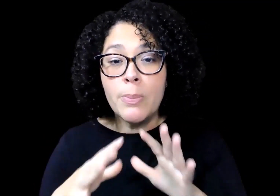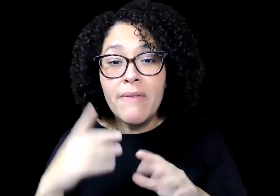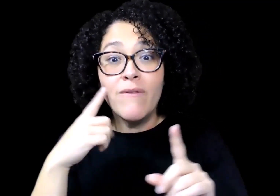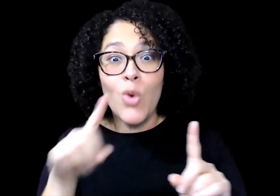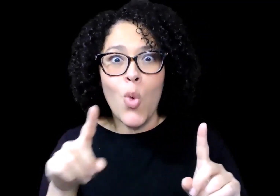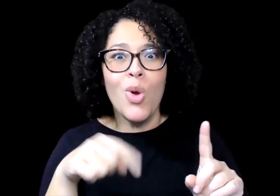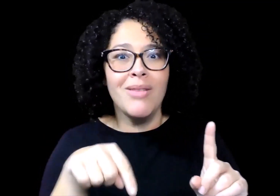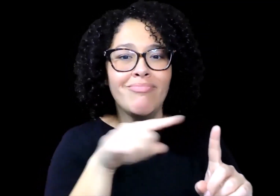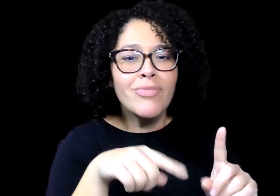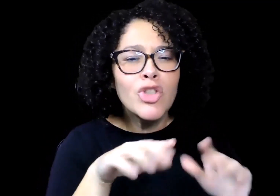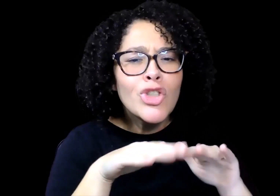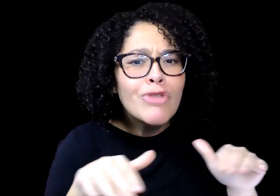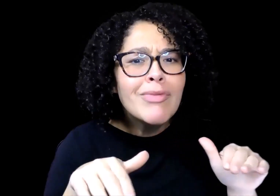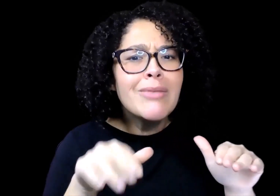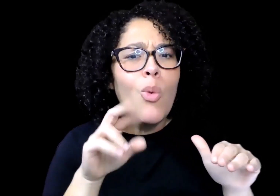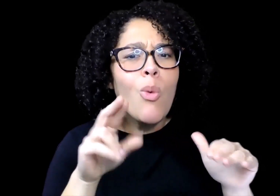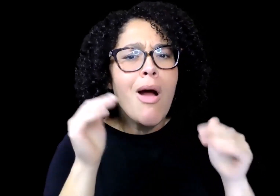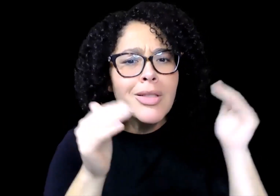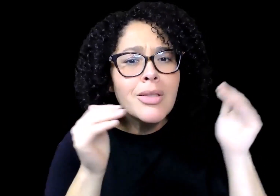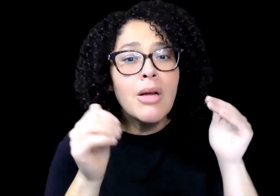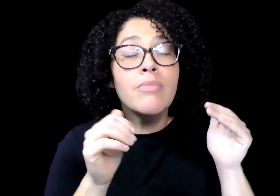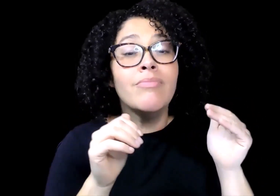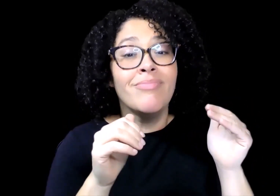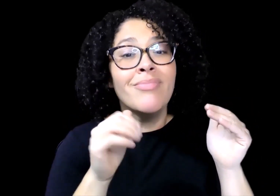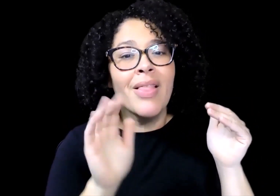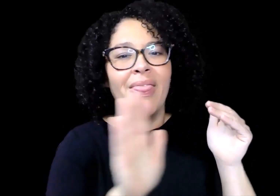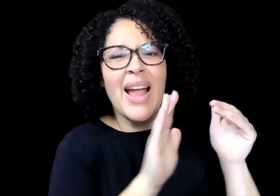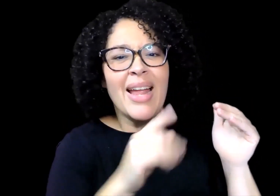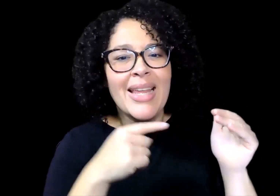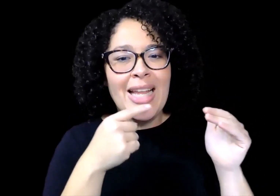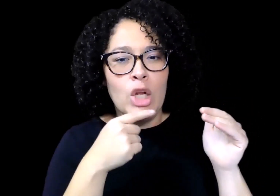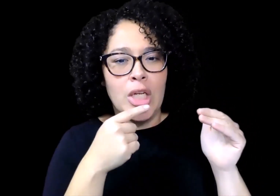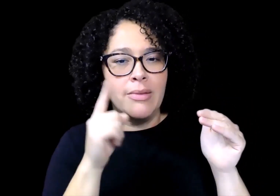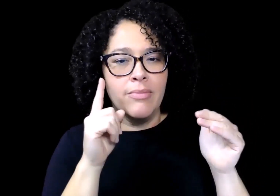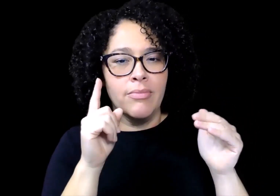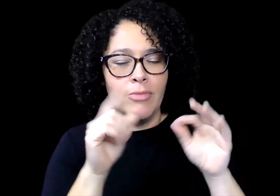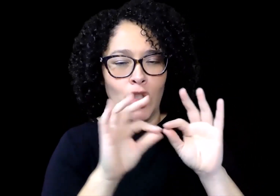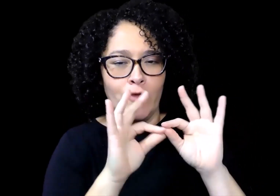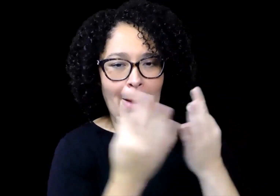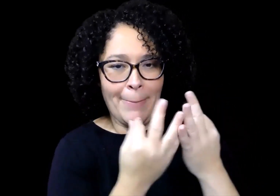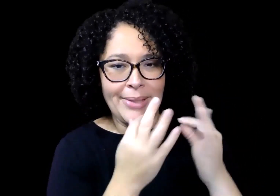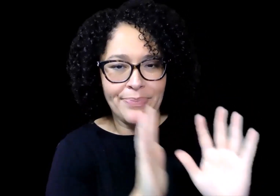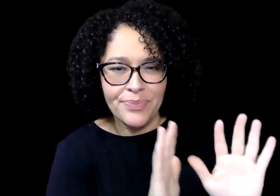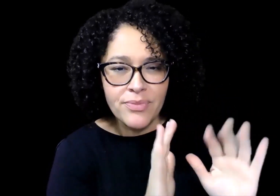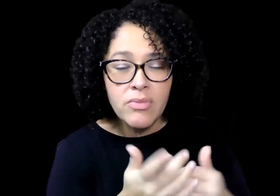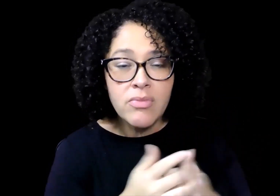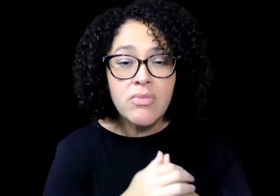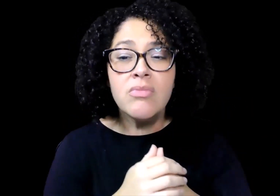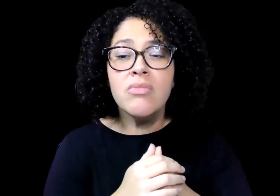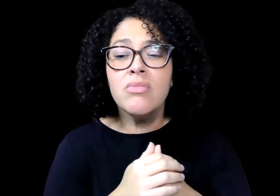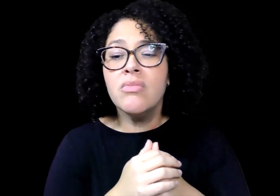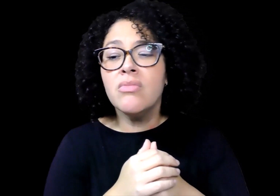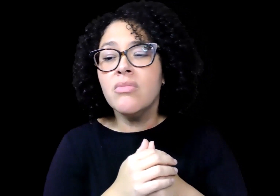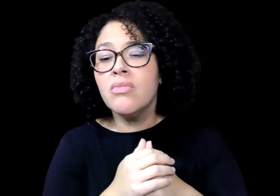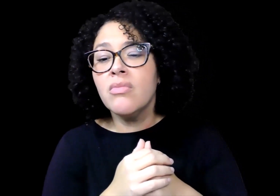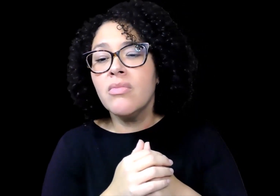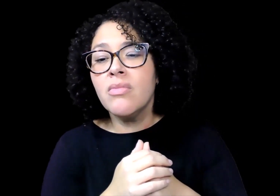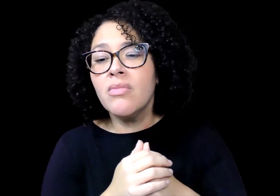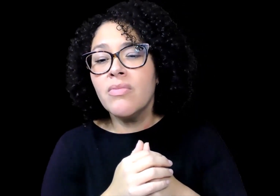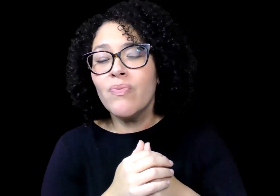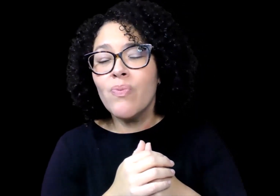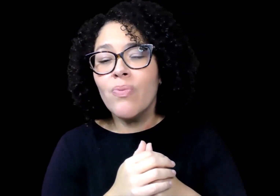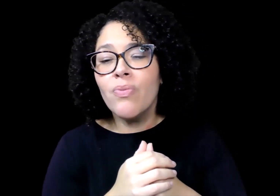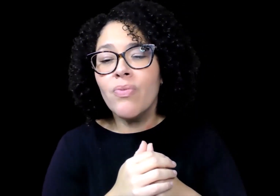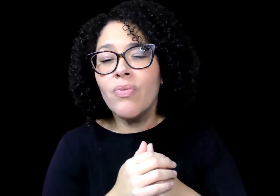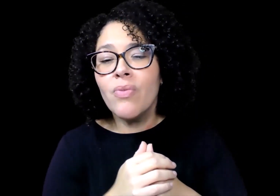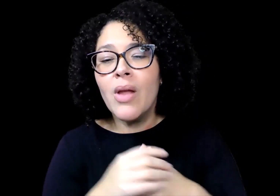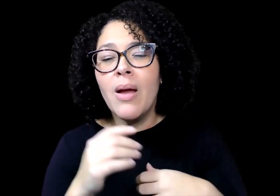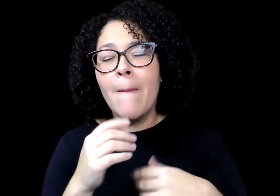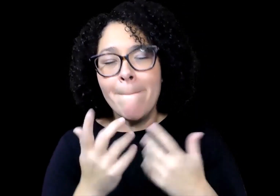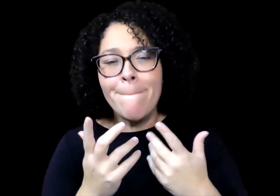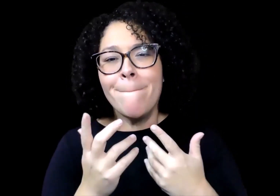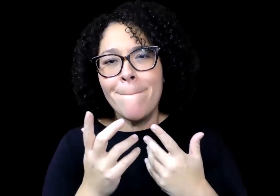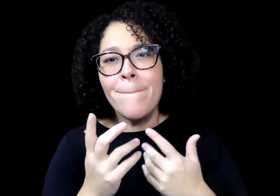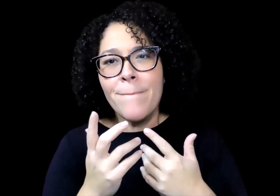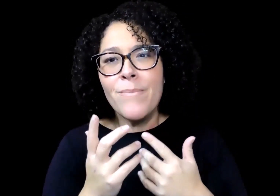Spanish-speaking interpreters for the children who have hearing people in their families